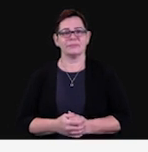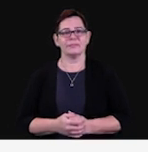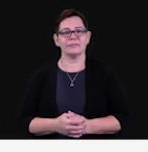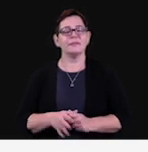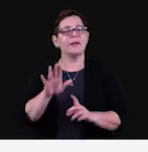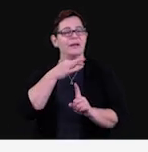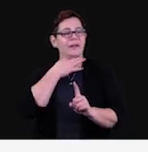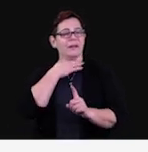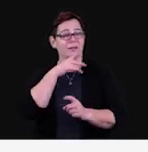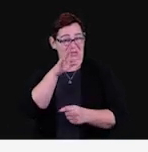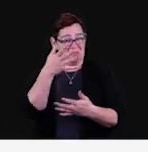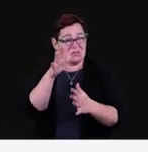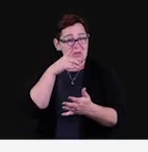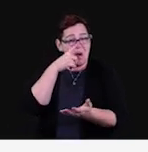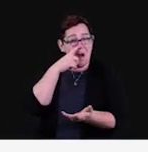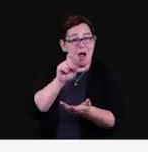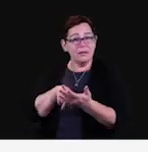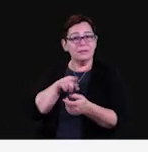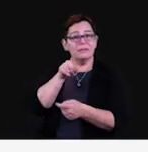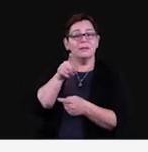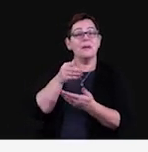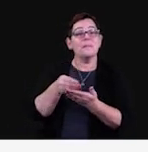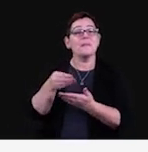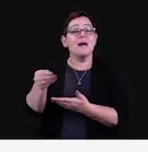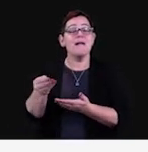Have you noticed that when you buy goods or services, the merchant charges